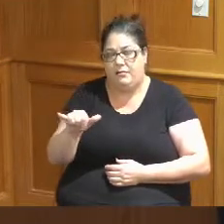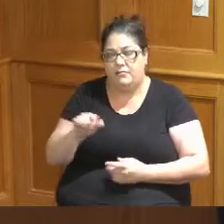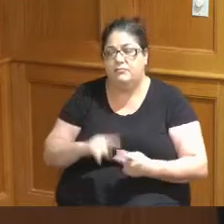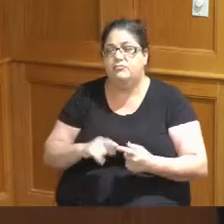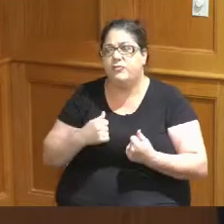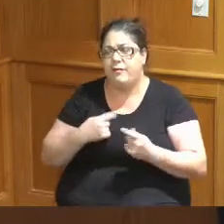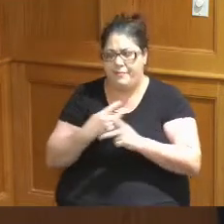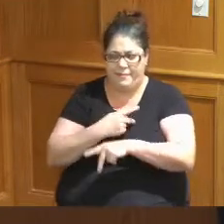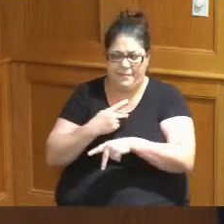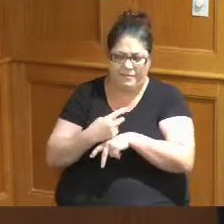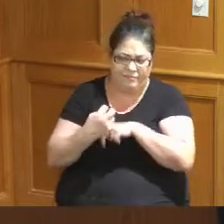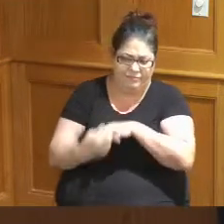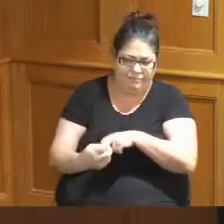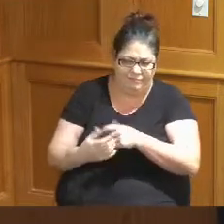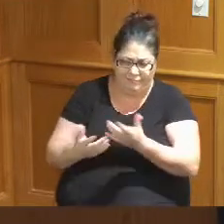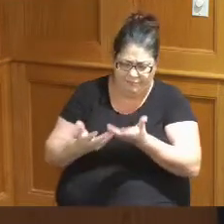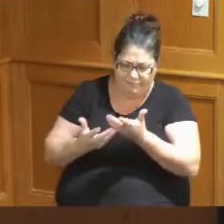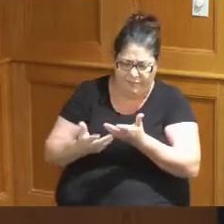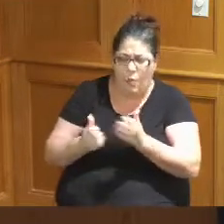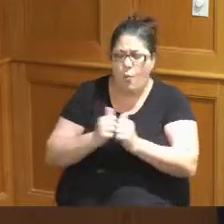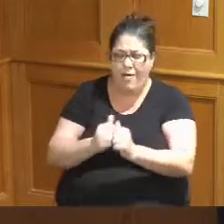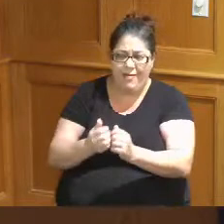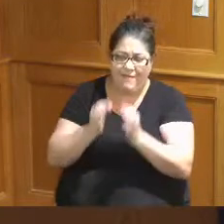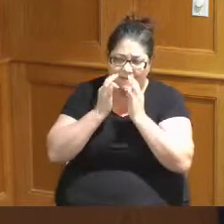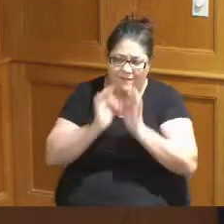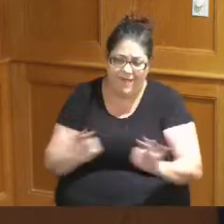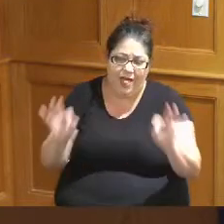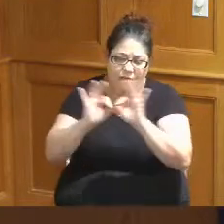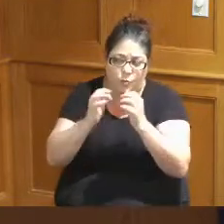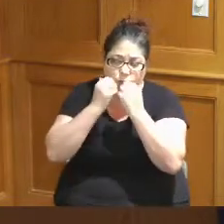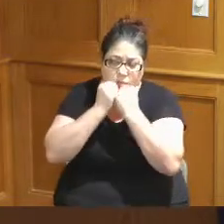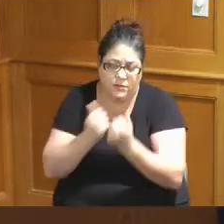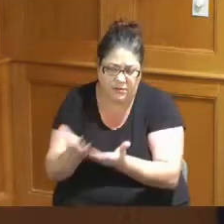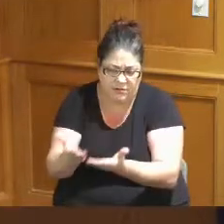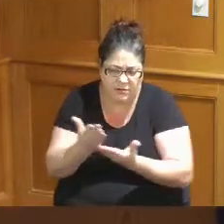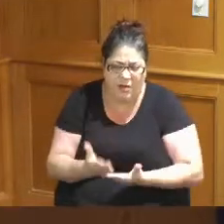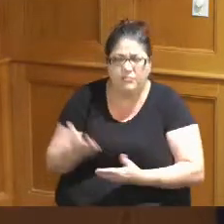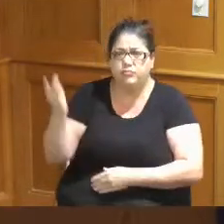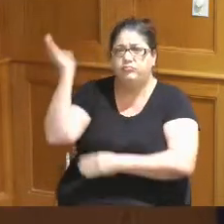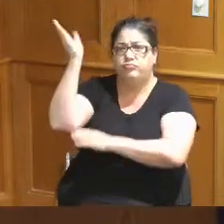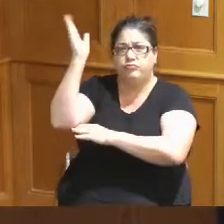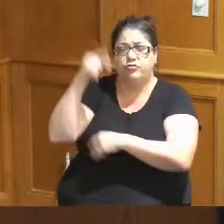the values that will be coming out I'm asked her to come before one of the Tuesday meetings that